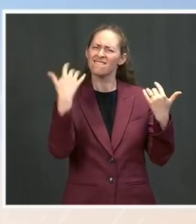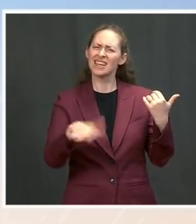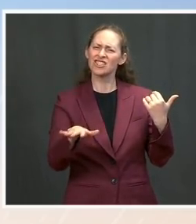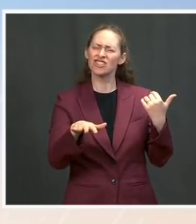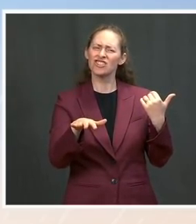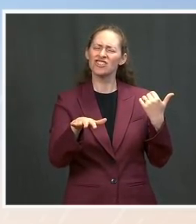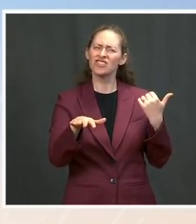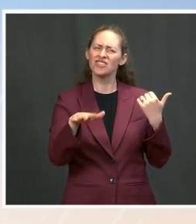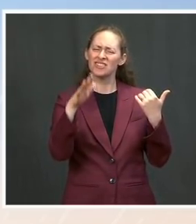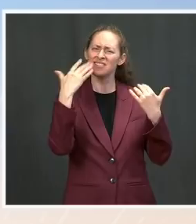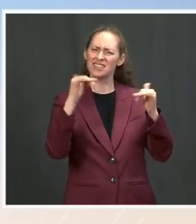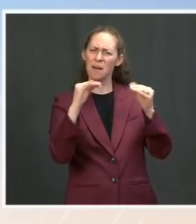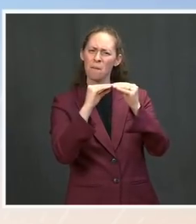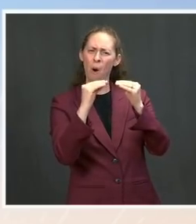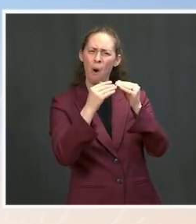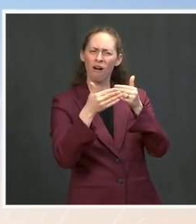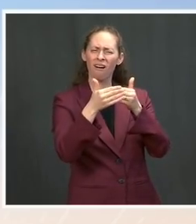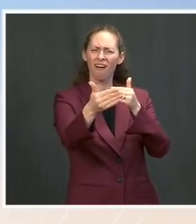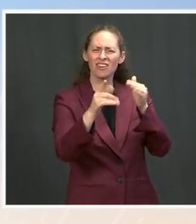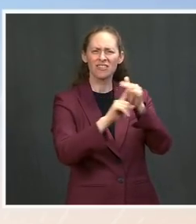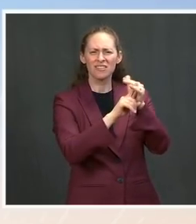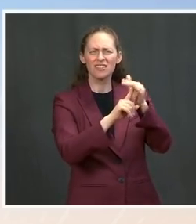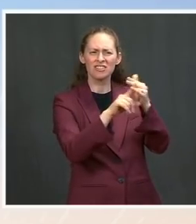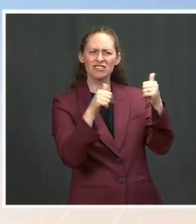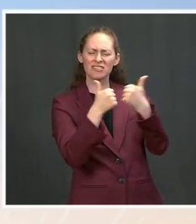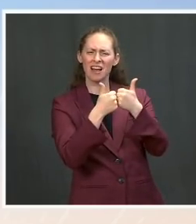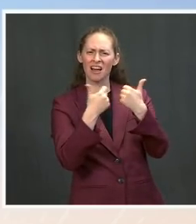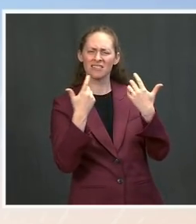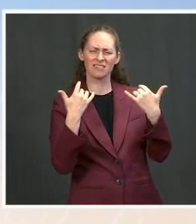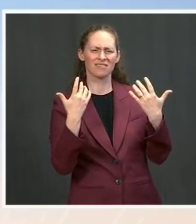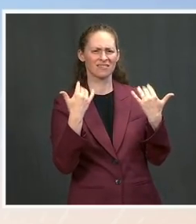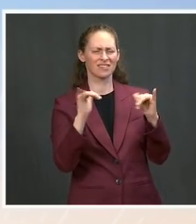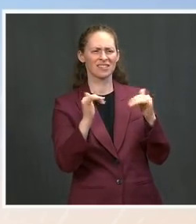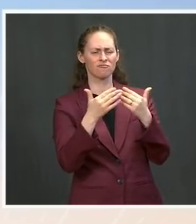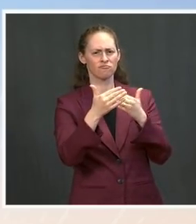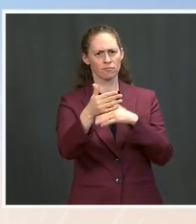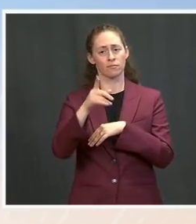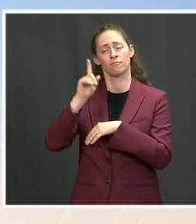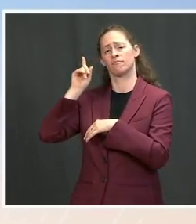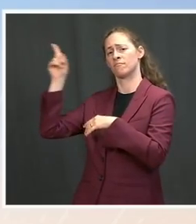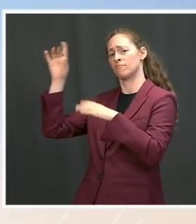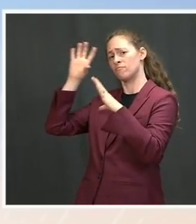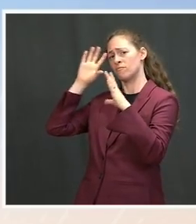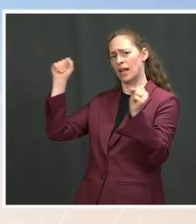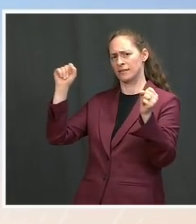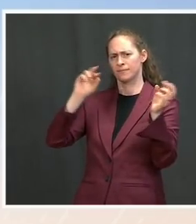but the President has a plan and we're working on implementing it. Just a few more brief updates for you.